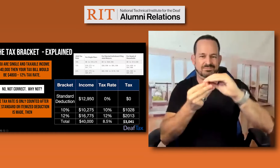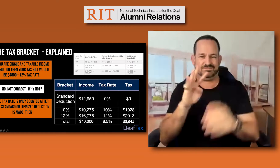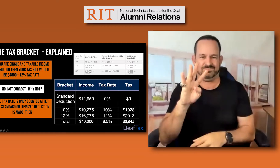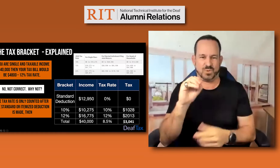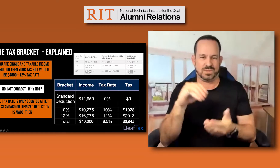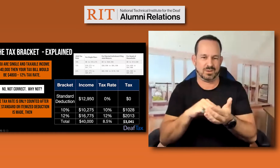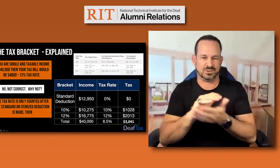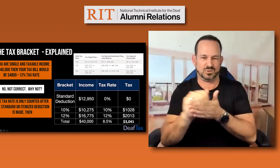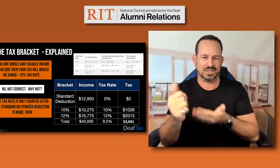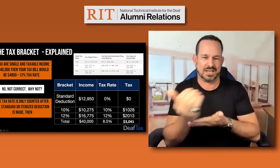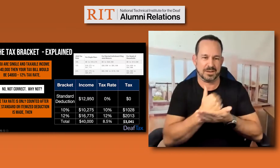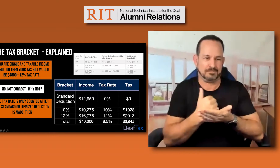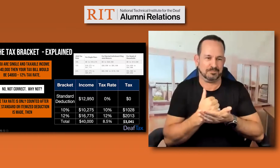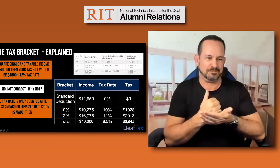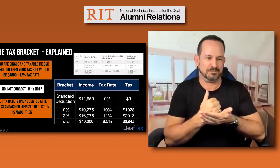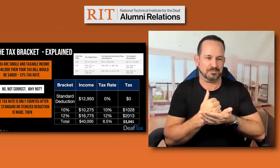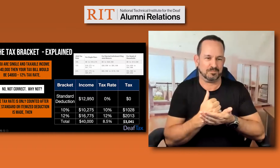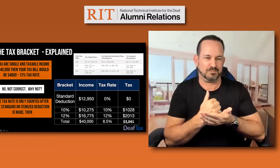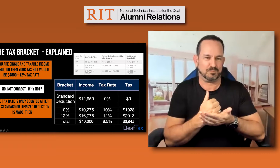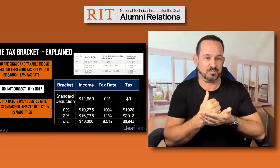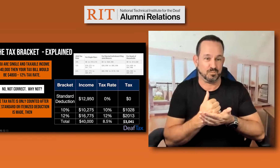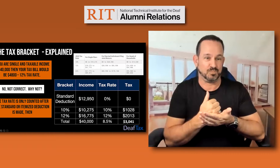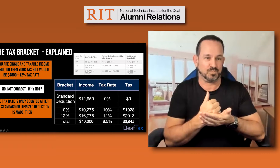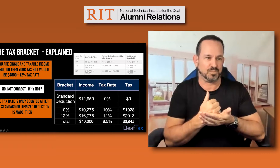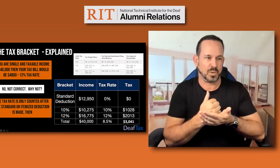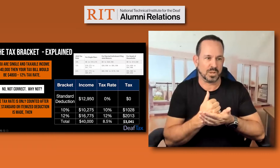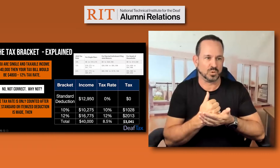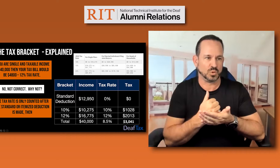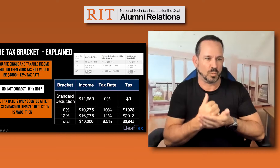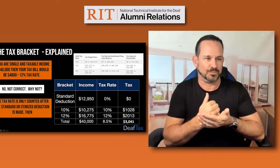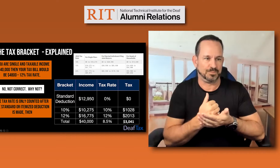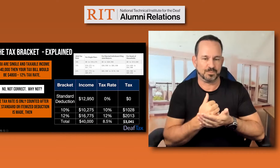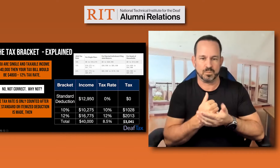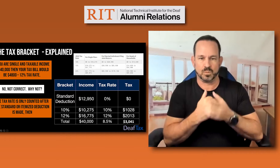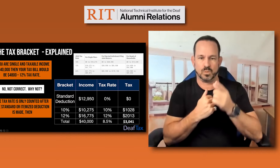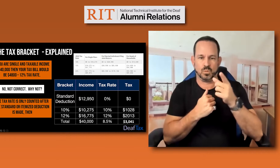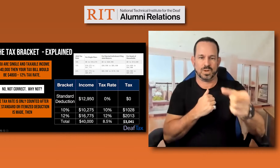You add those numbers together, and it equals 40,000